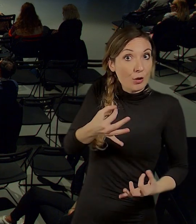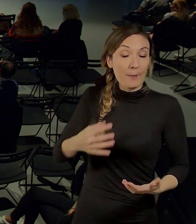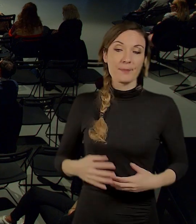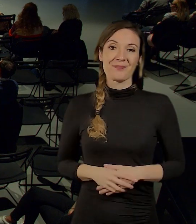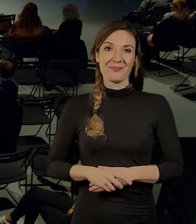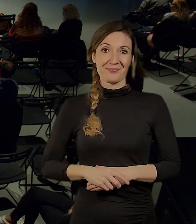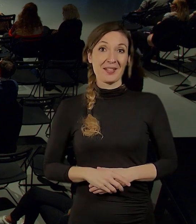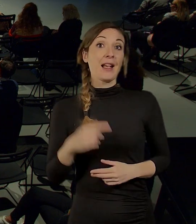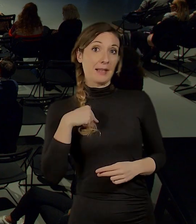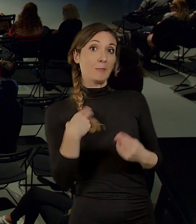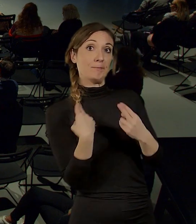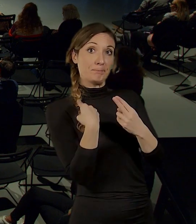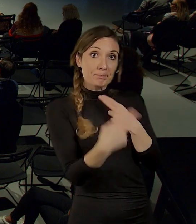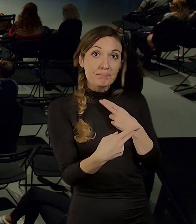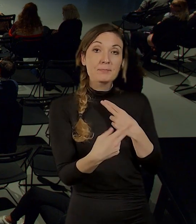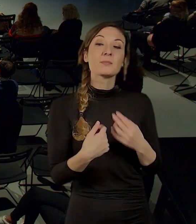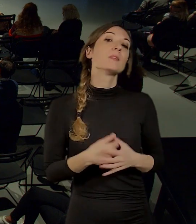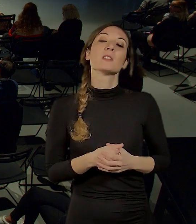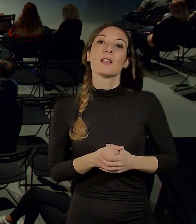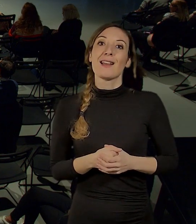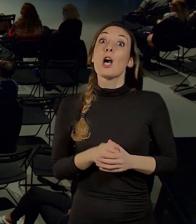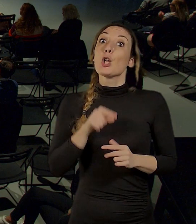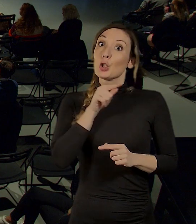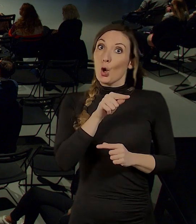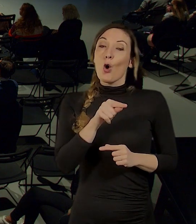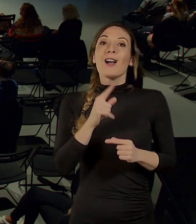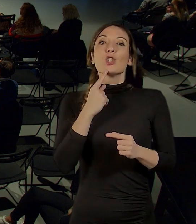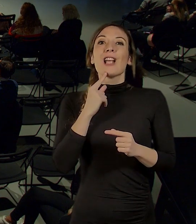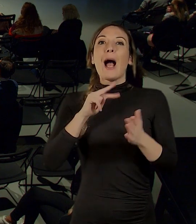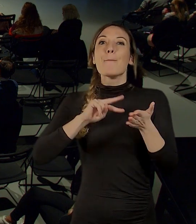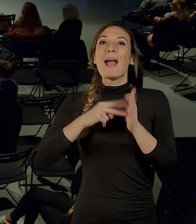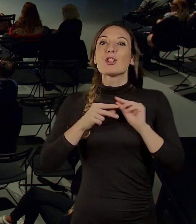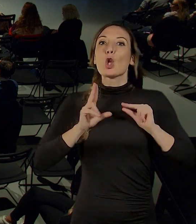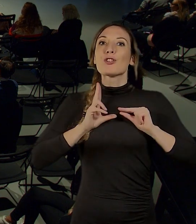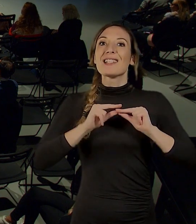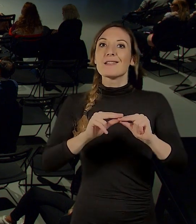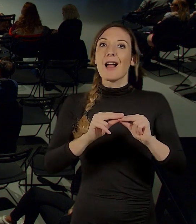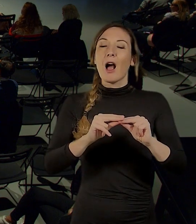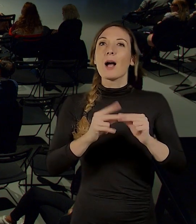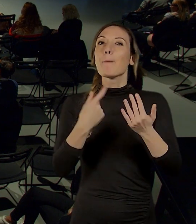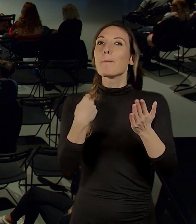of the relevant land since 2015. But even though the contribution methodology was not